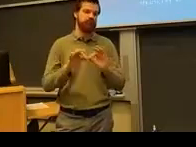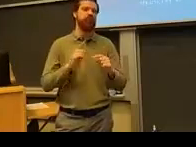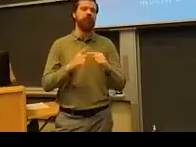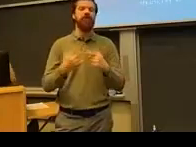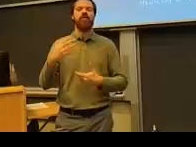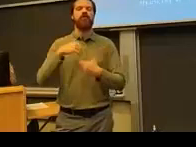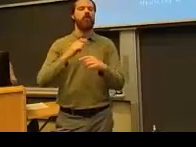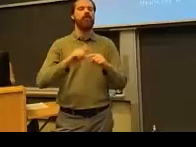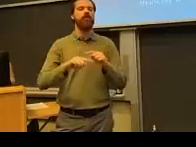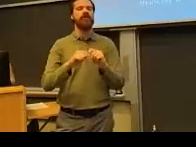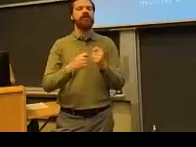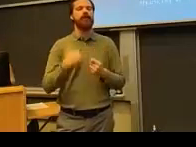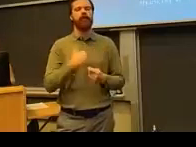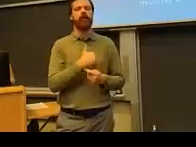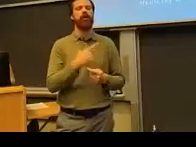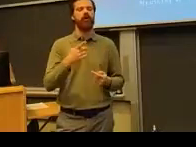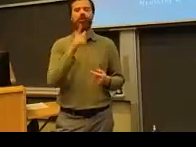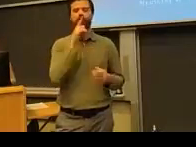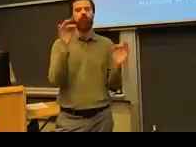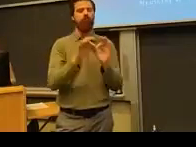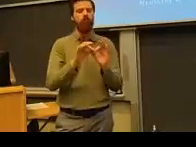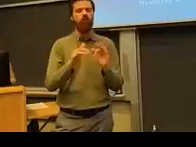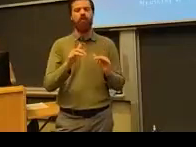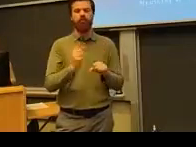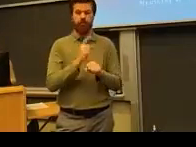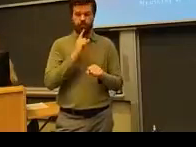all of our team members I think is most important because we need to be able to create a treatment